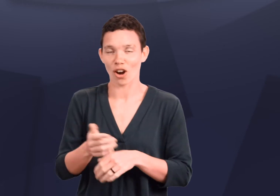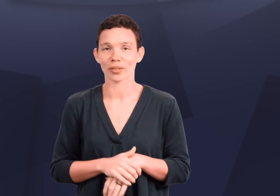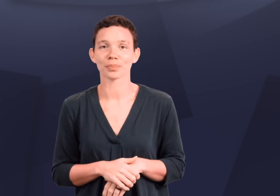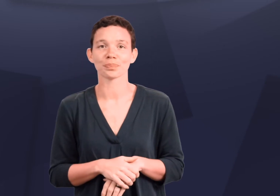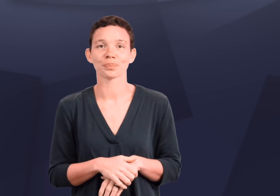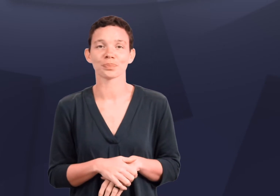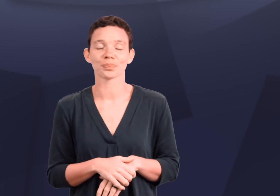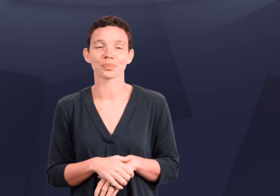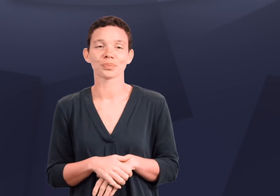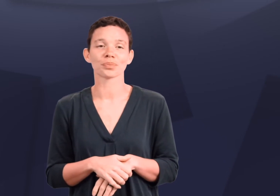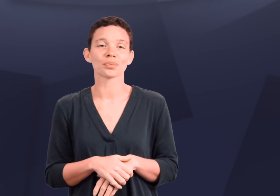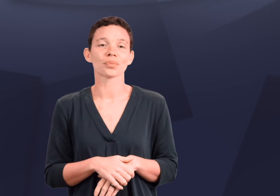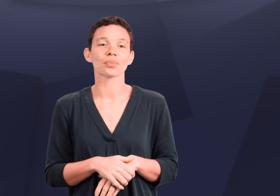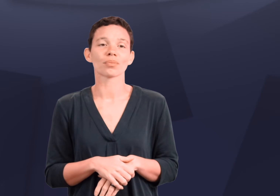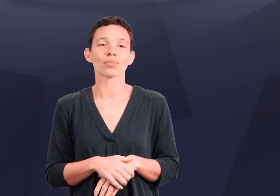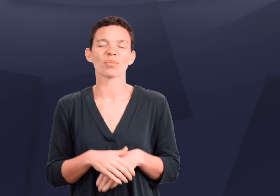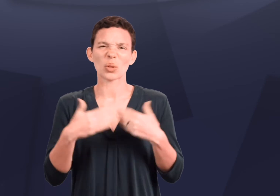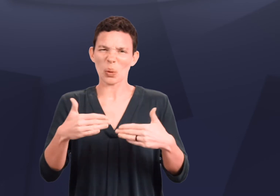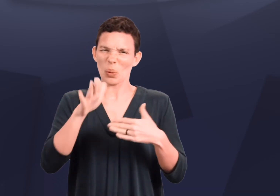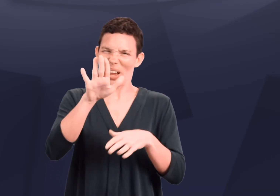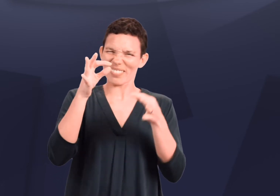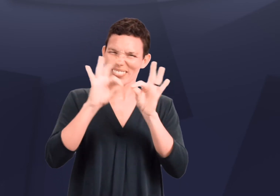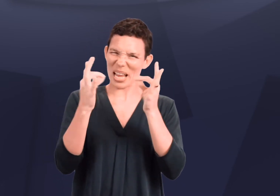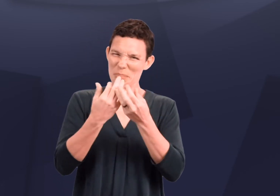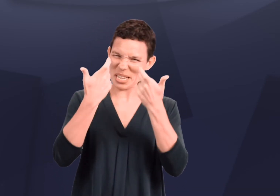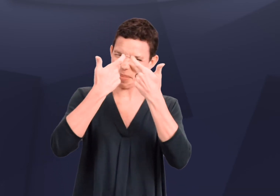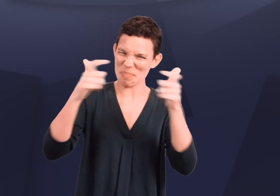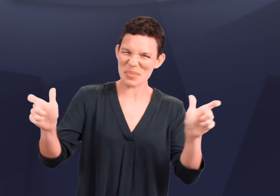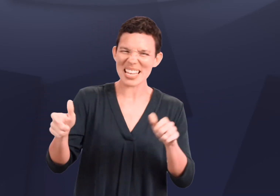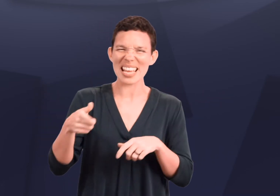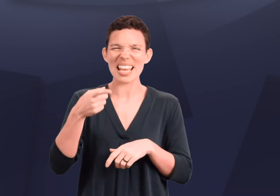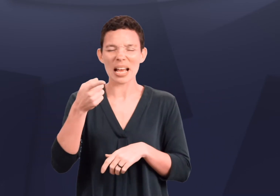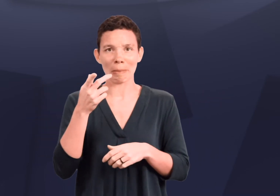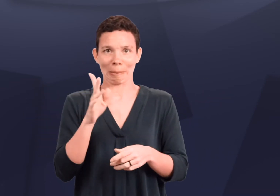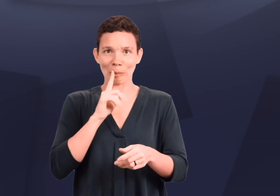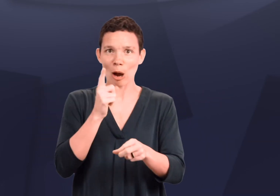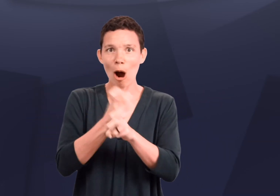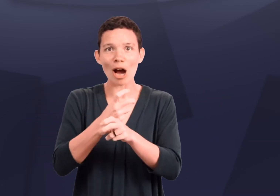On the surface, it seems like a complement, but the subtext is insulting.